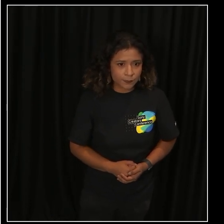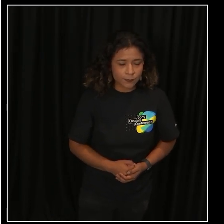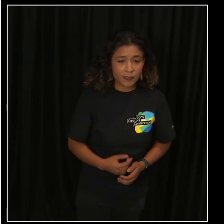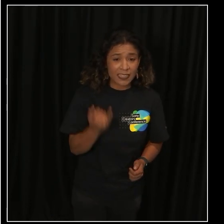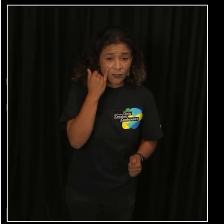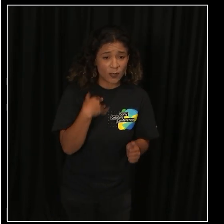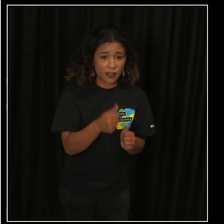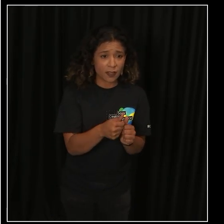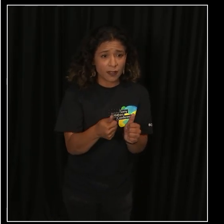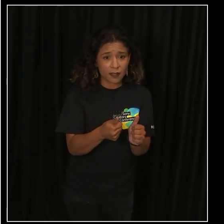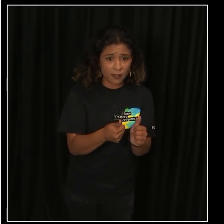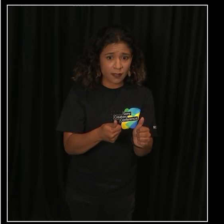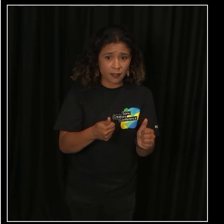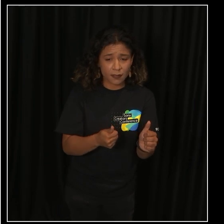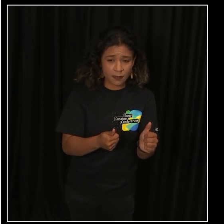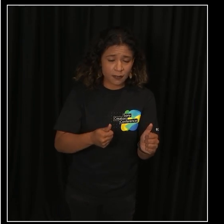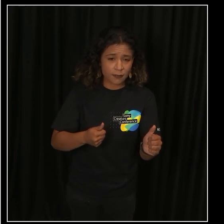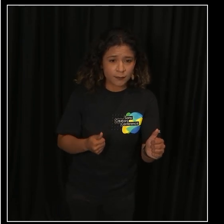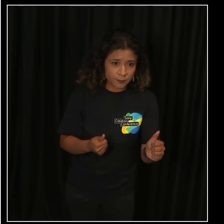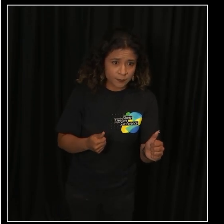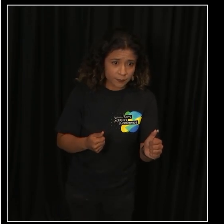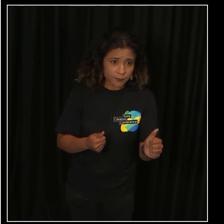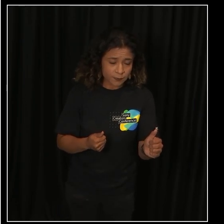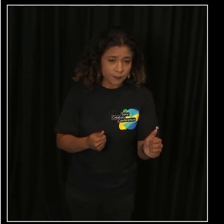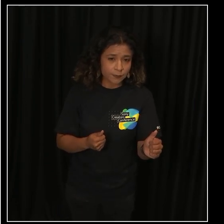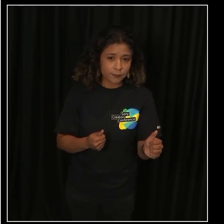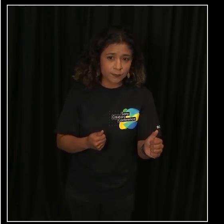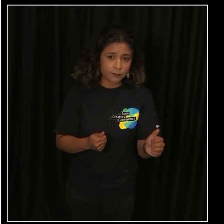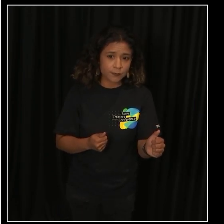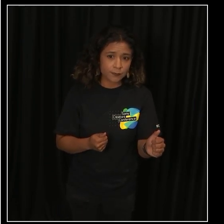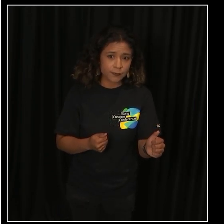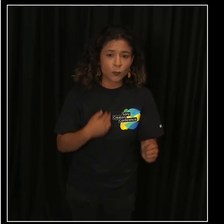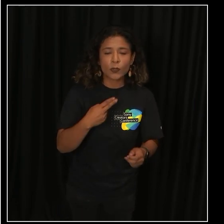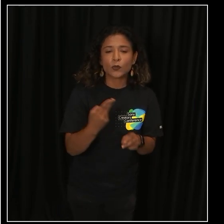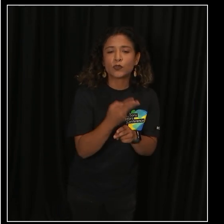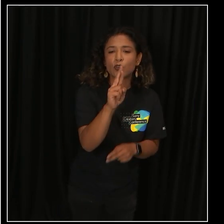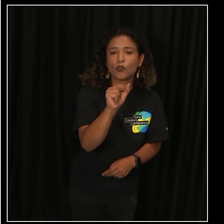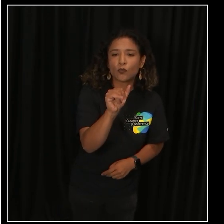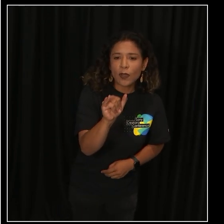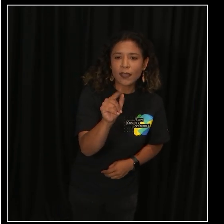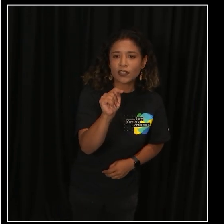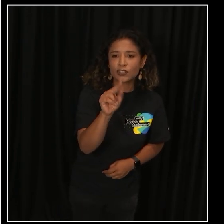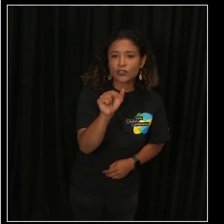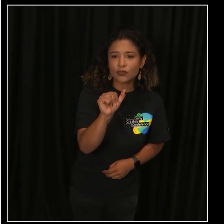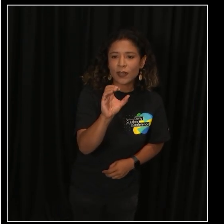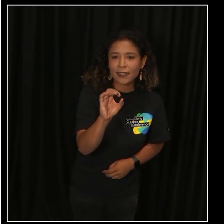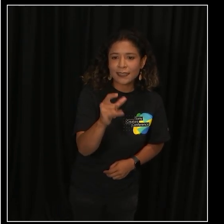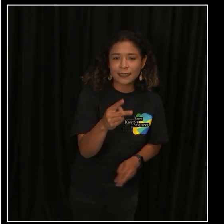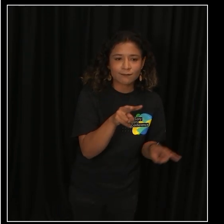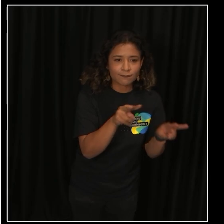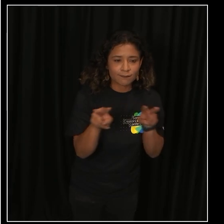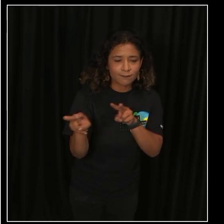which is one of the strengths of ray tracing, is especially easy to see